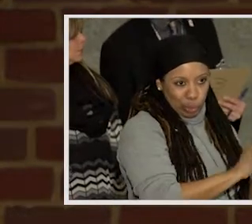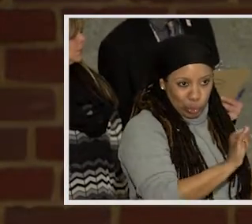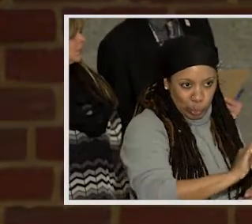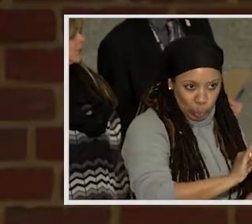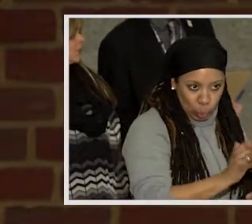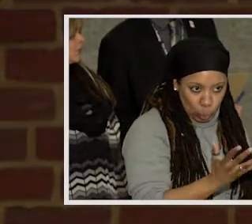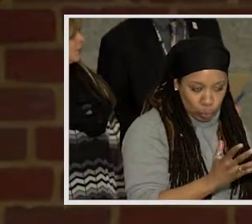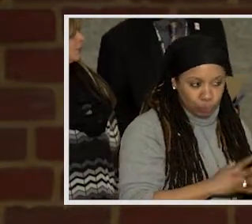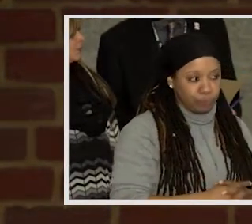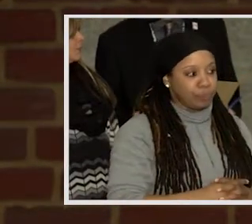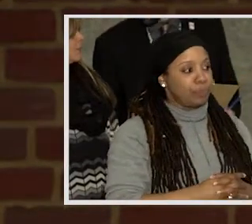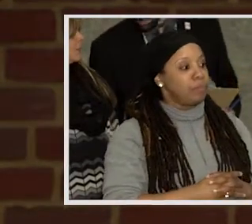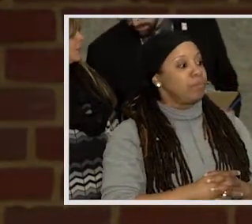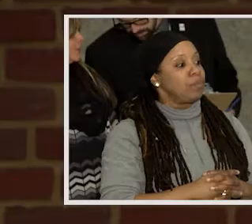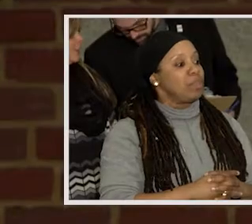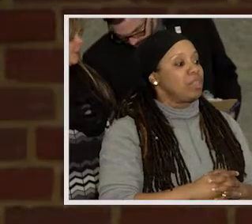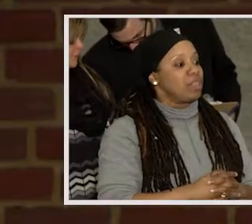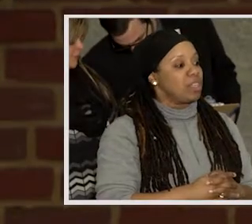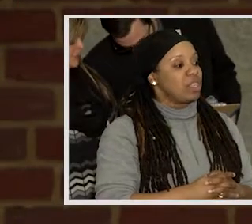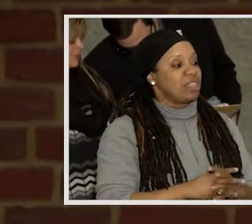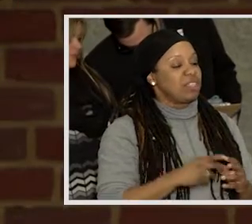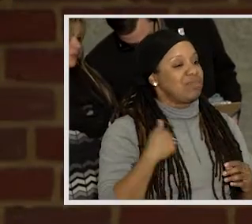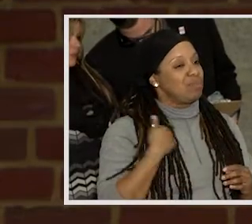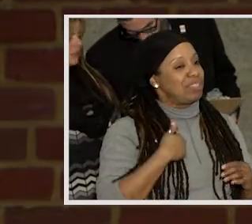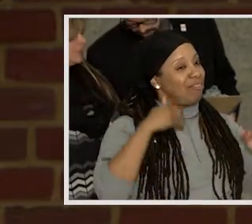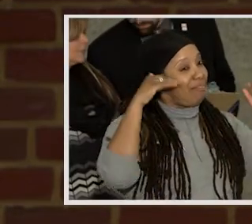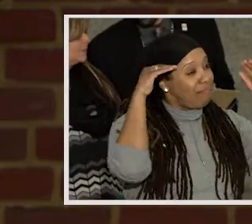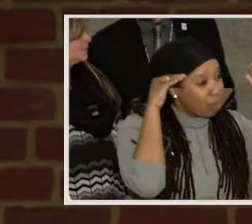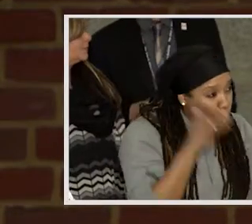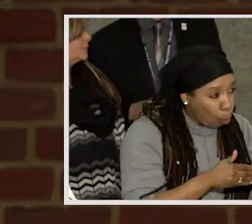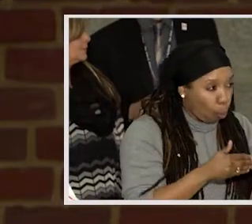INVESTING IN SORT OF THIS EARLIER DEVELOPMENT IN PEOPLE'S